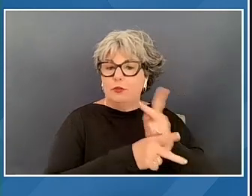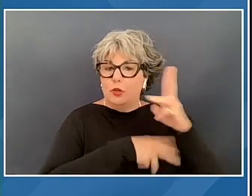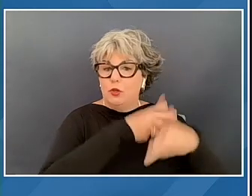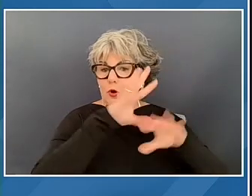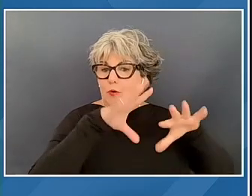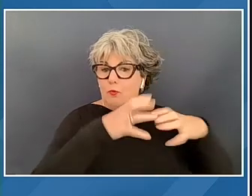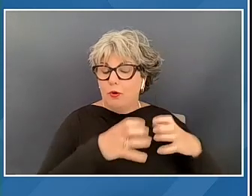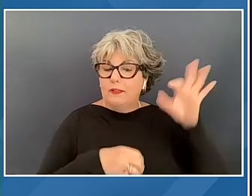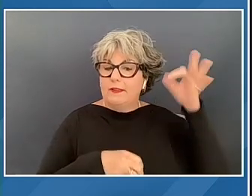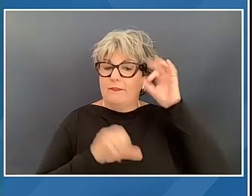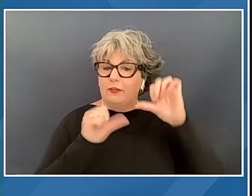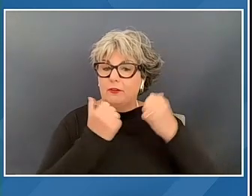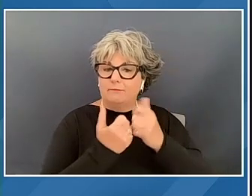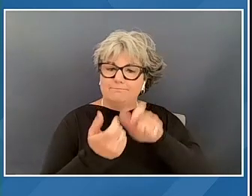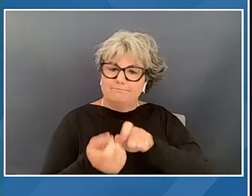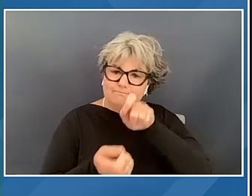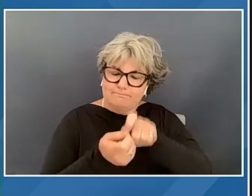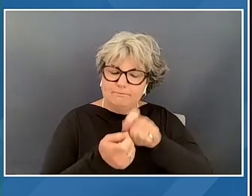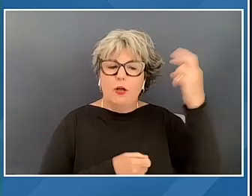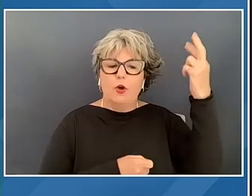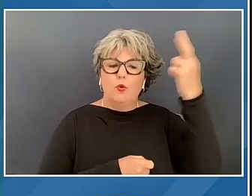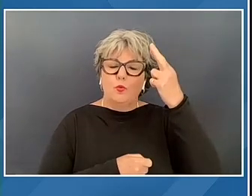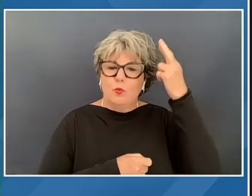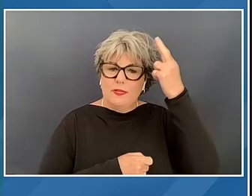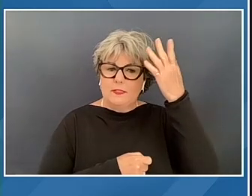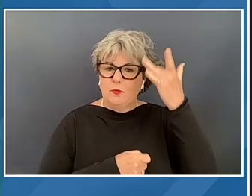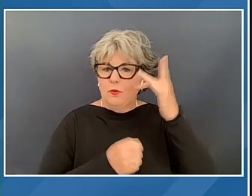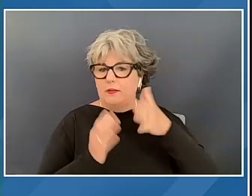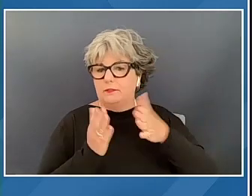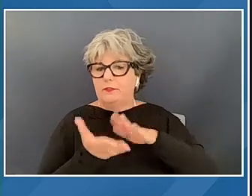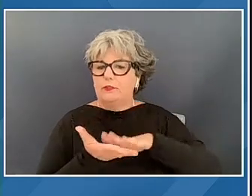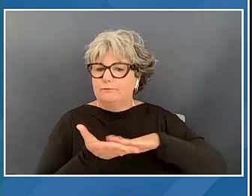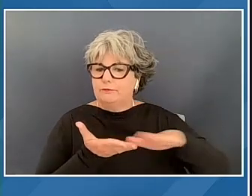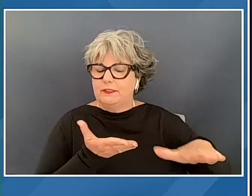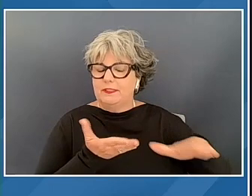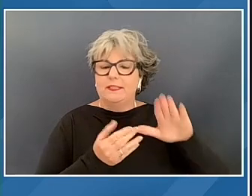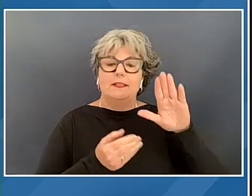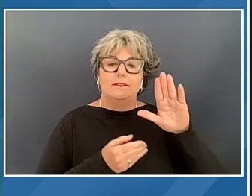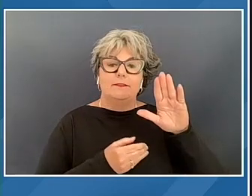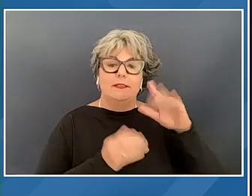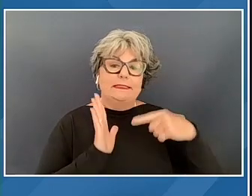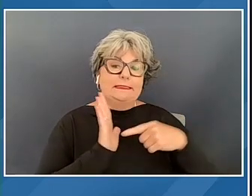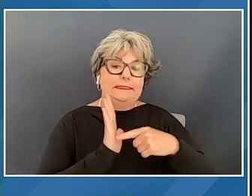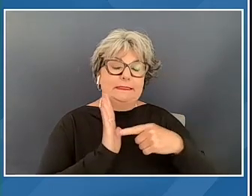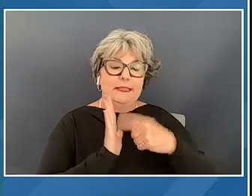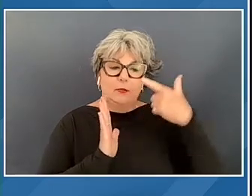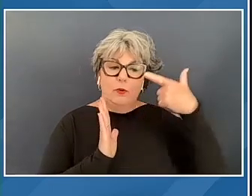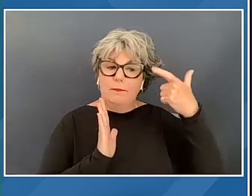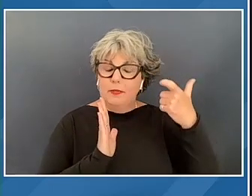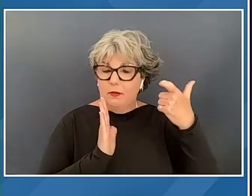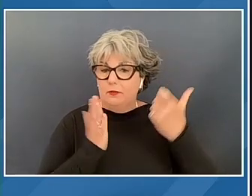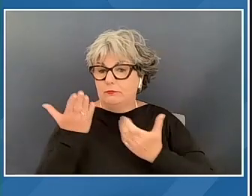exactly a reason to forgive debt, because it's exactly the kind of case you couldn't bring in court, for example, if you didn't